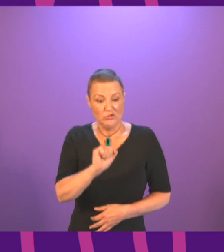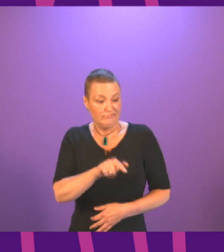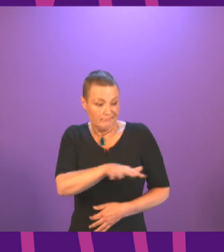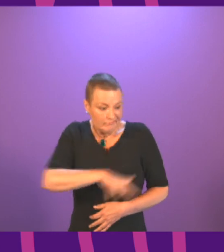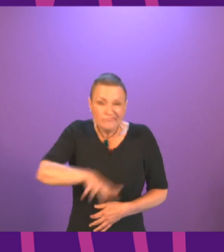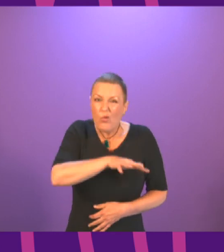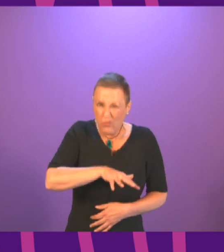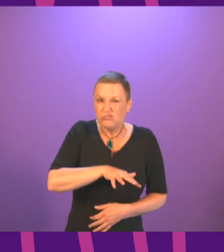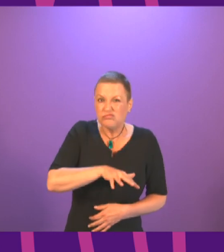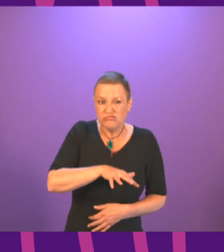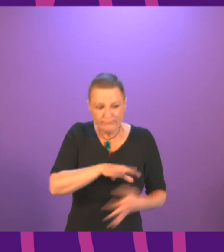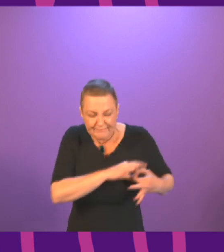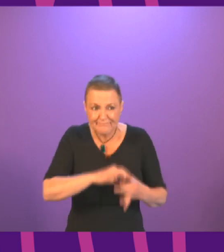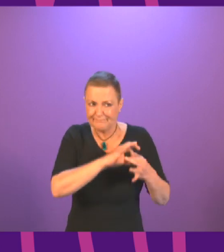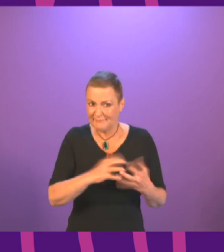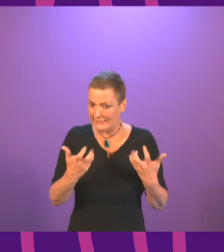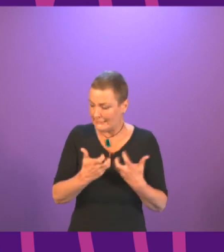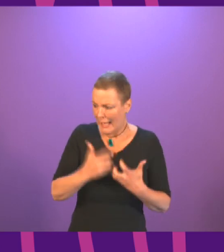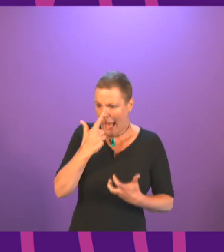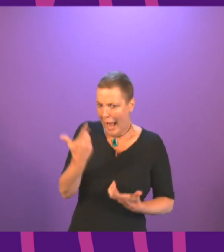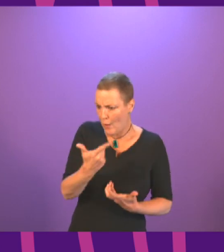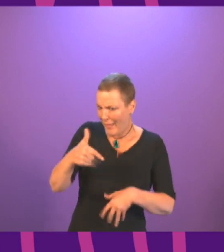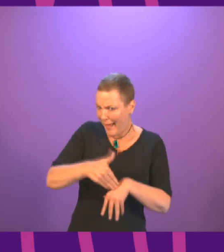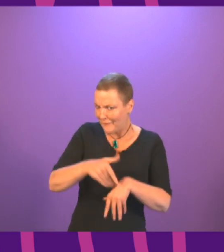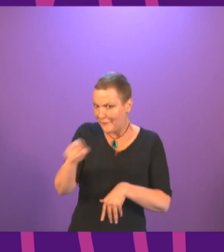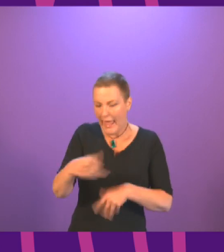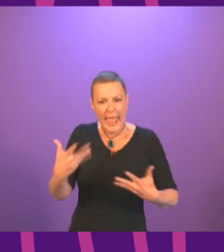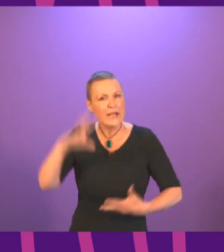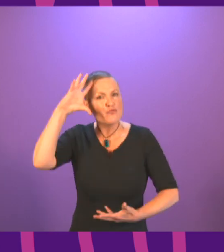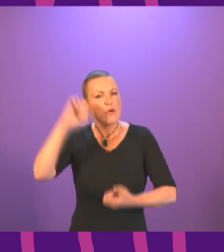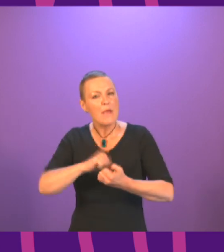and to help them understand any impact that it has on remembrance events.